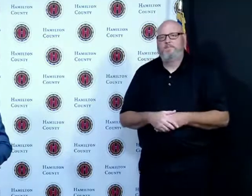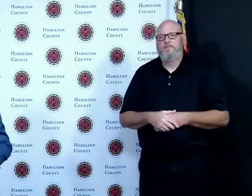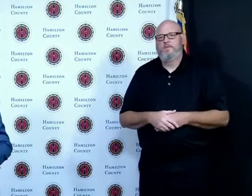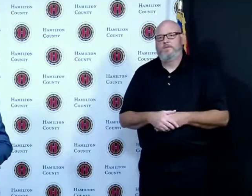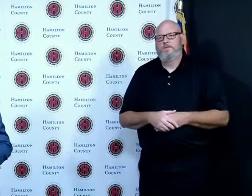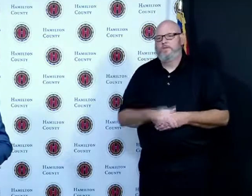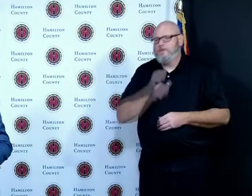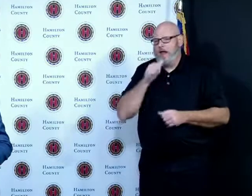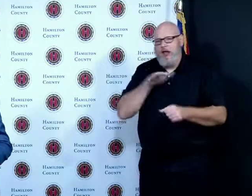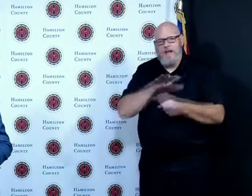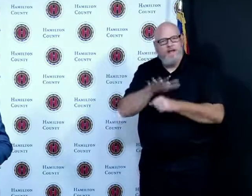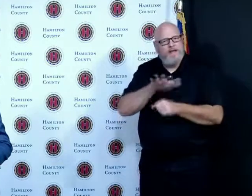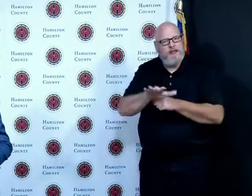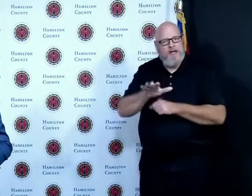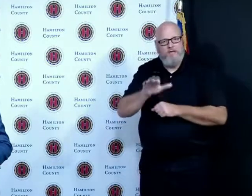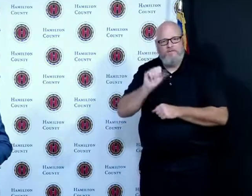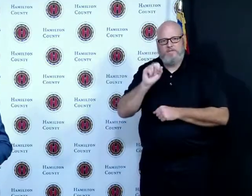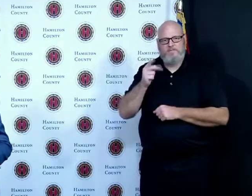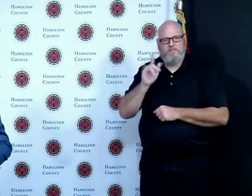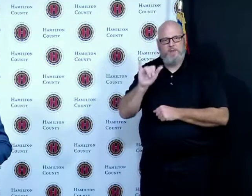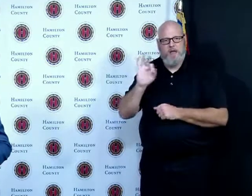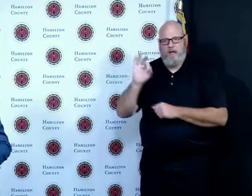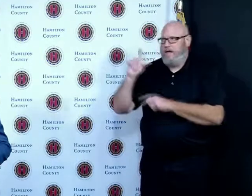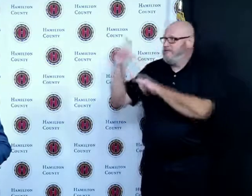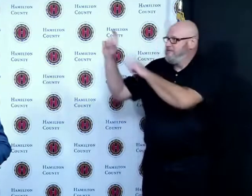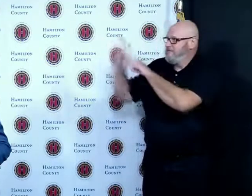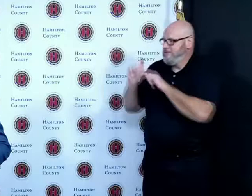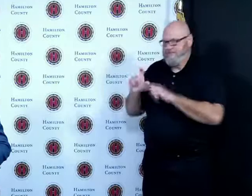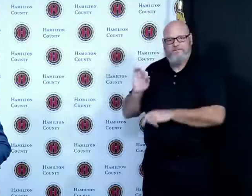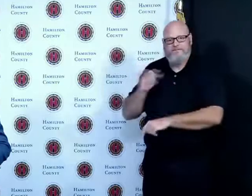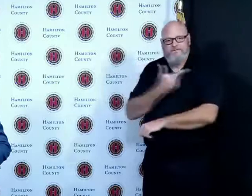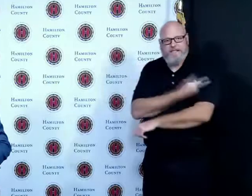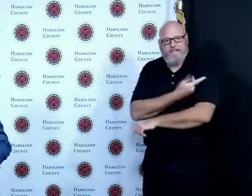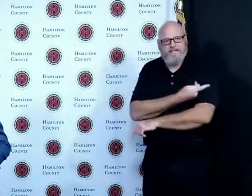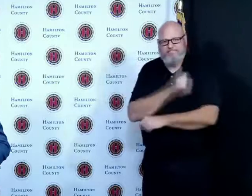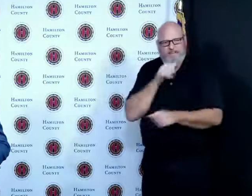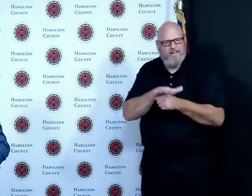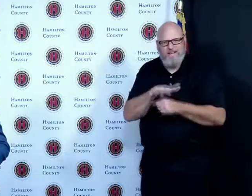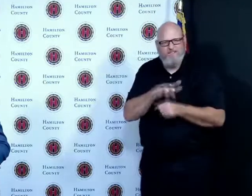encourage everyone to continue with patience we will continue to work our best to get vaccine to